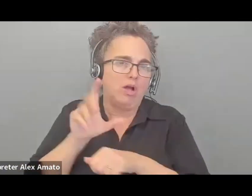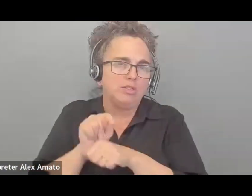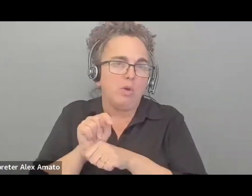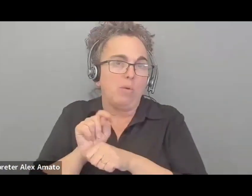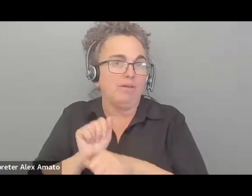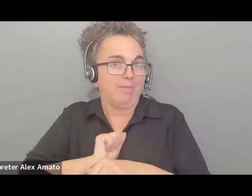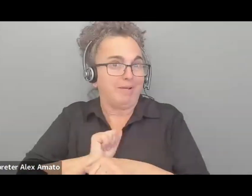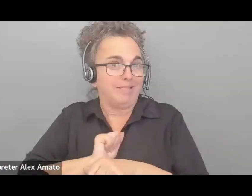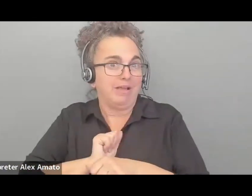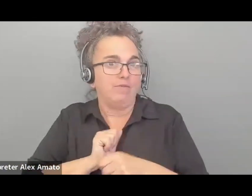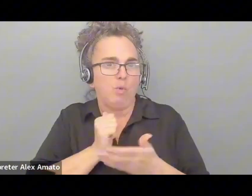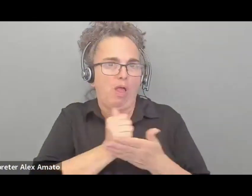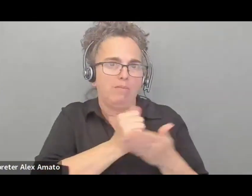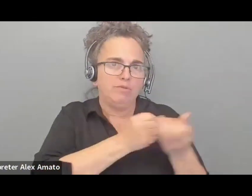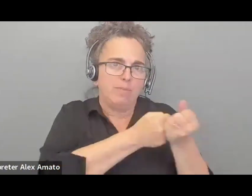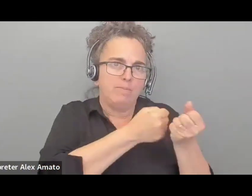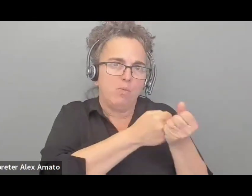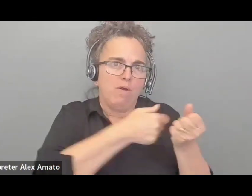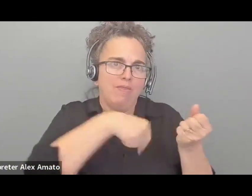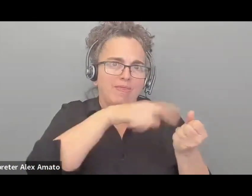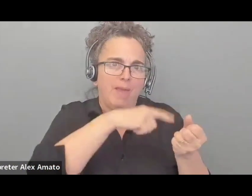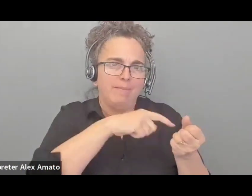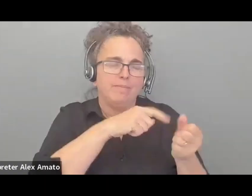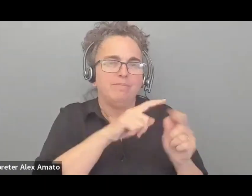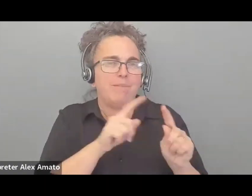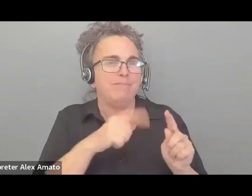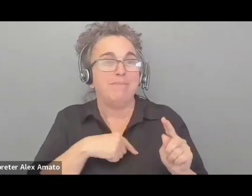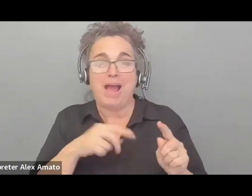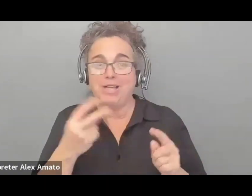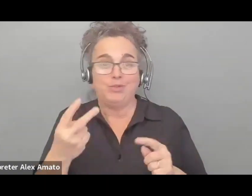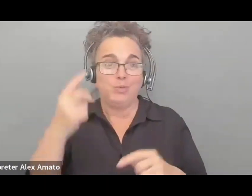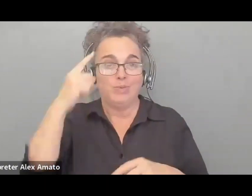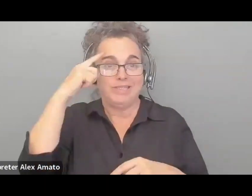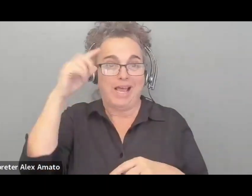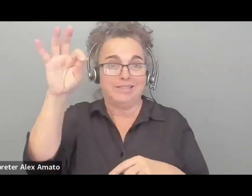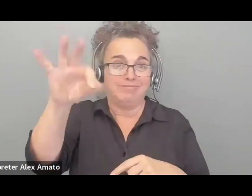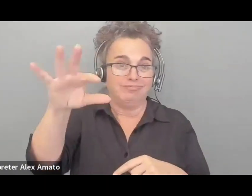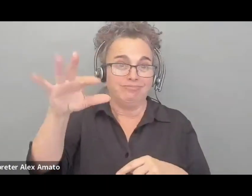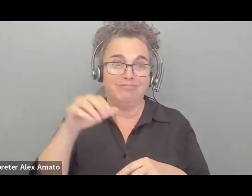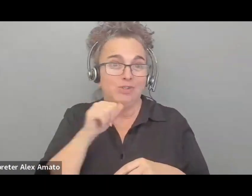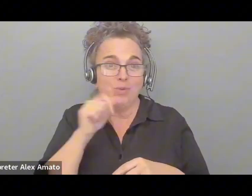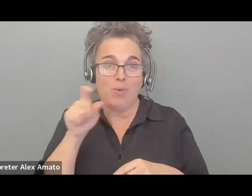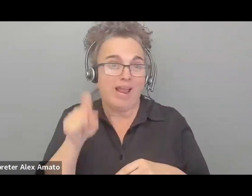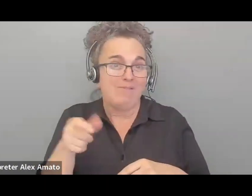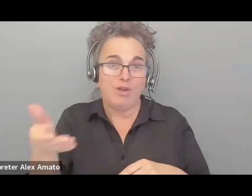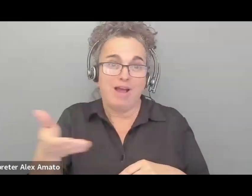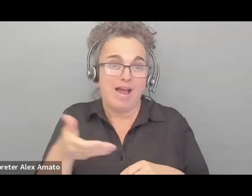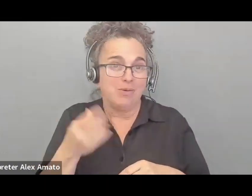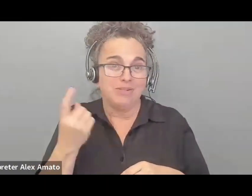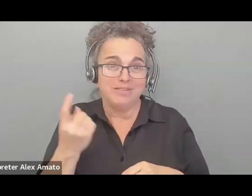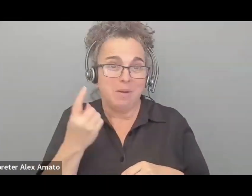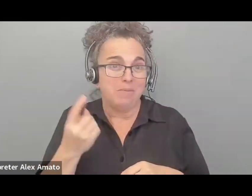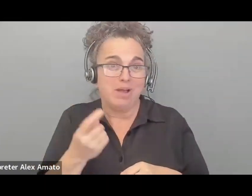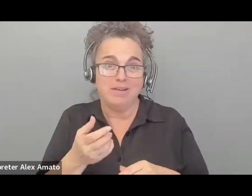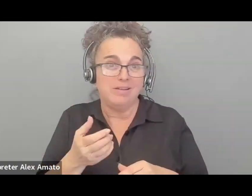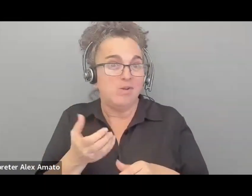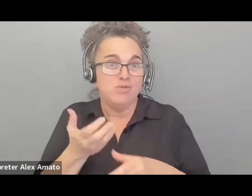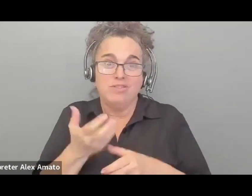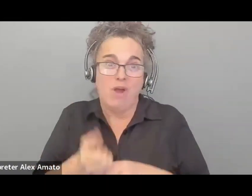And I think my, my 2 cents is that I, I don't want you to have to hire someone who's confident in doing it. I want you to feel confident in doing it.